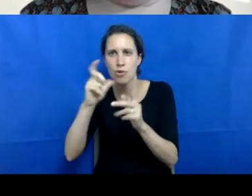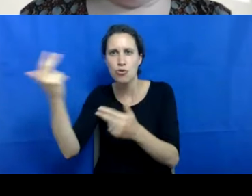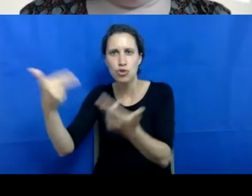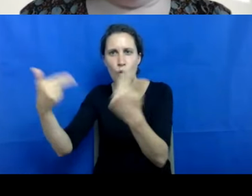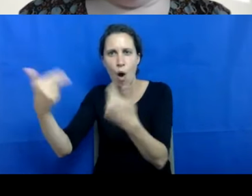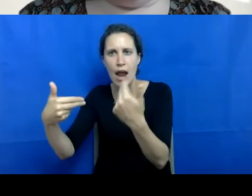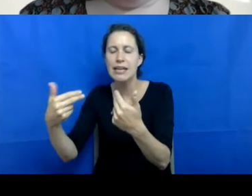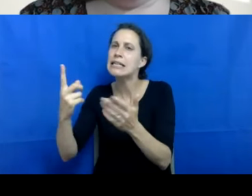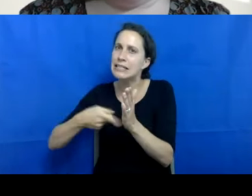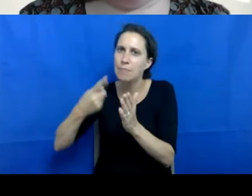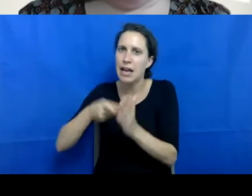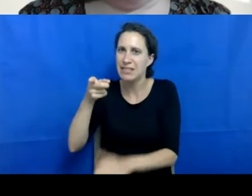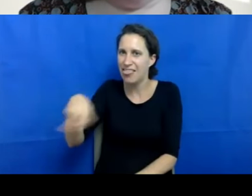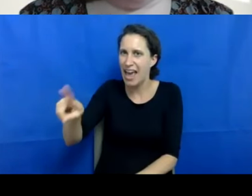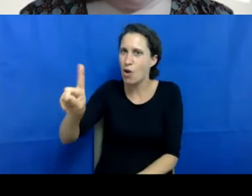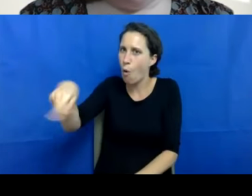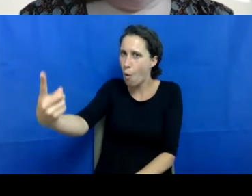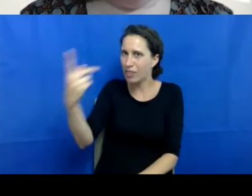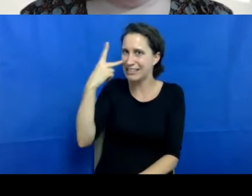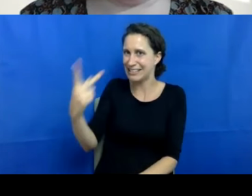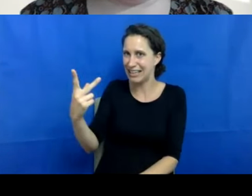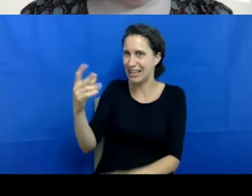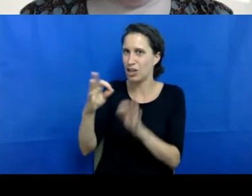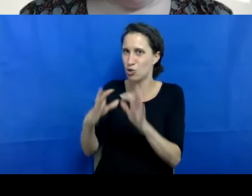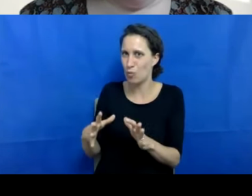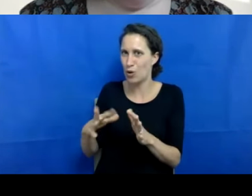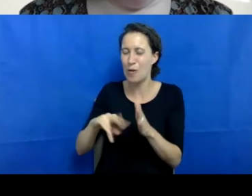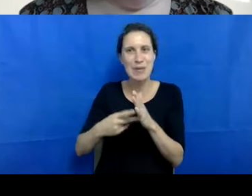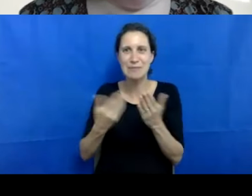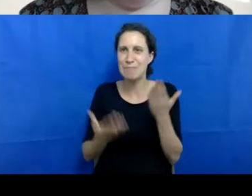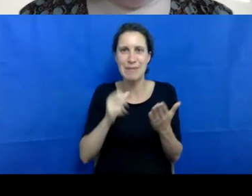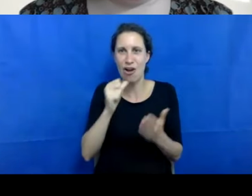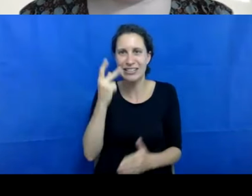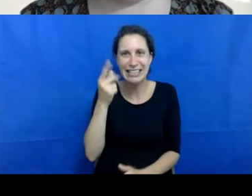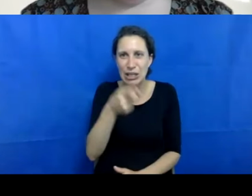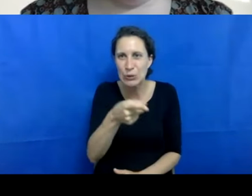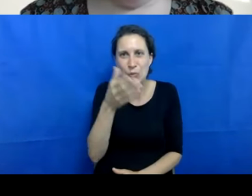They won't necessarily see you or your co-presenters.